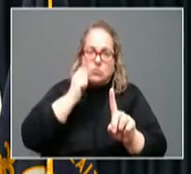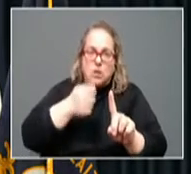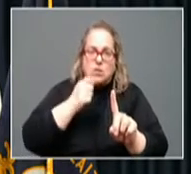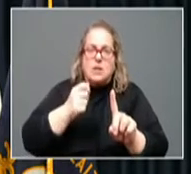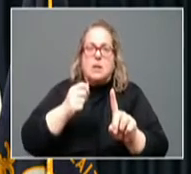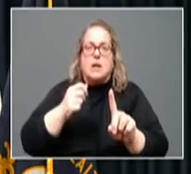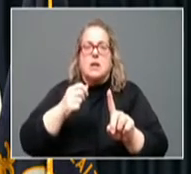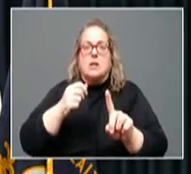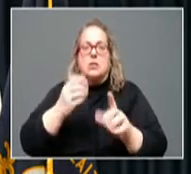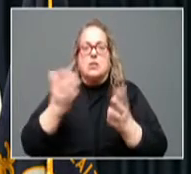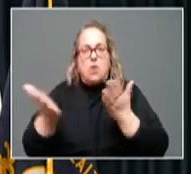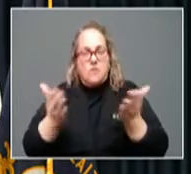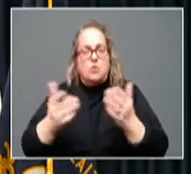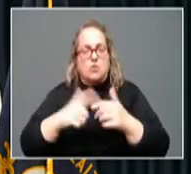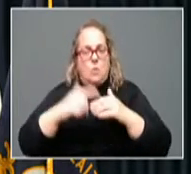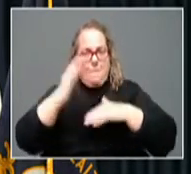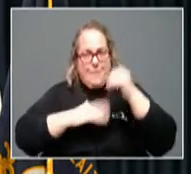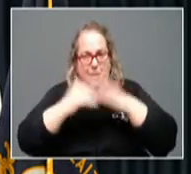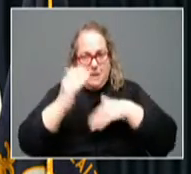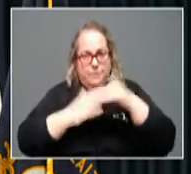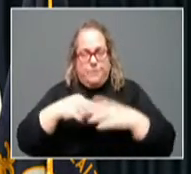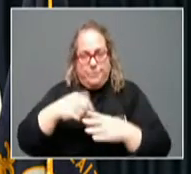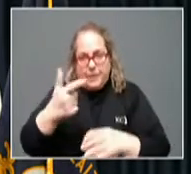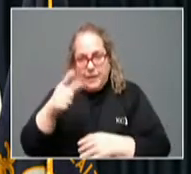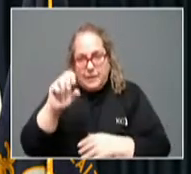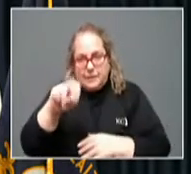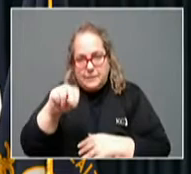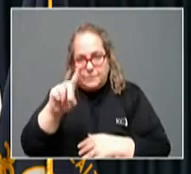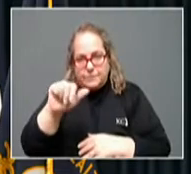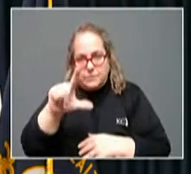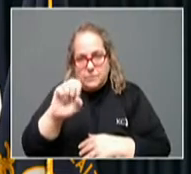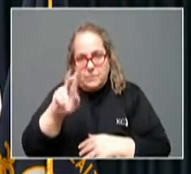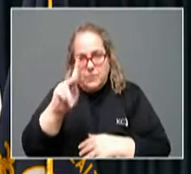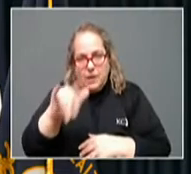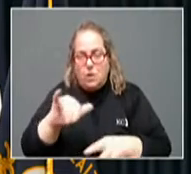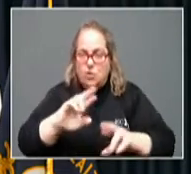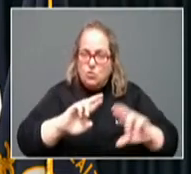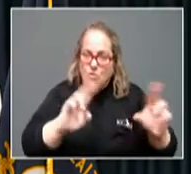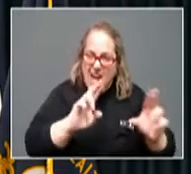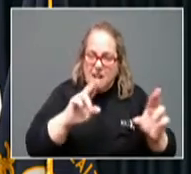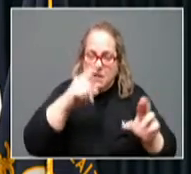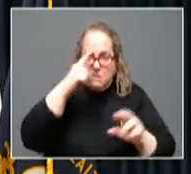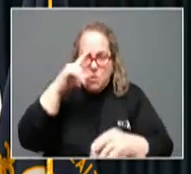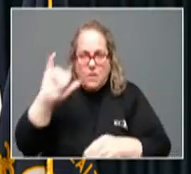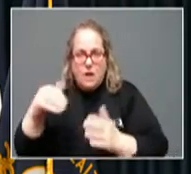constructed in Glendale Kentucky. This is a cutting edge flexible facility